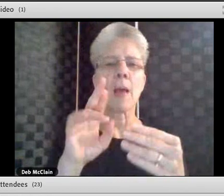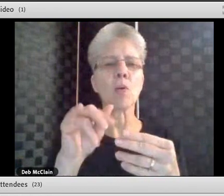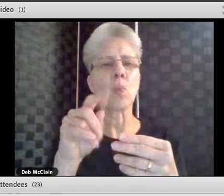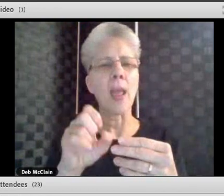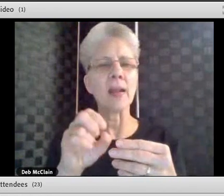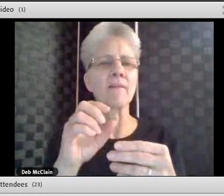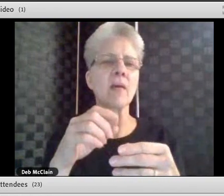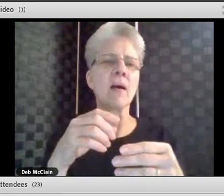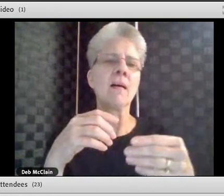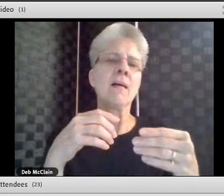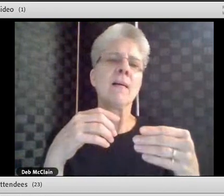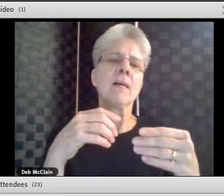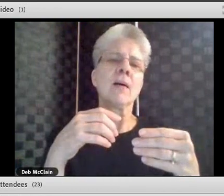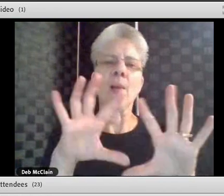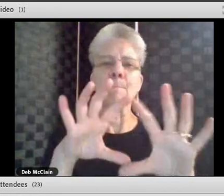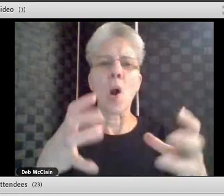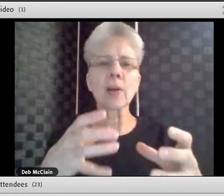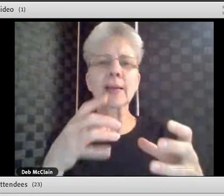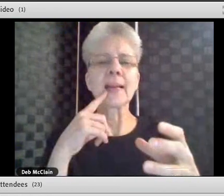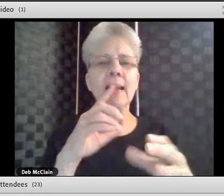You know, by 2018, it could reach $7 billion,